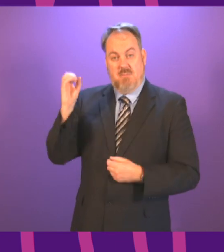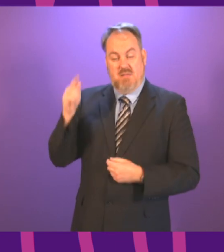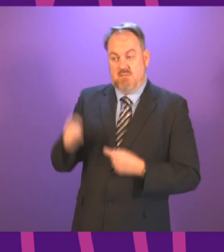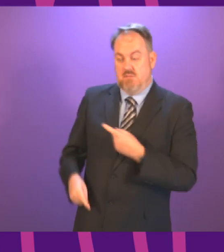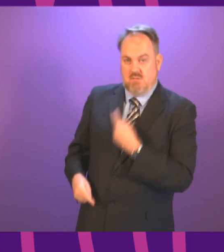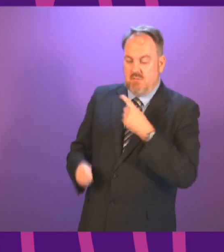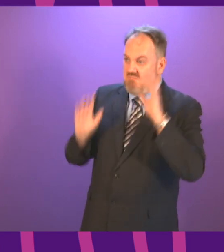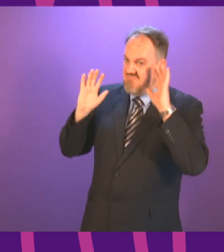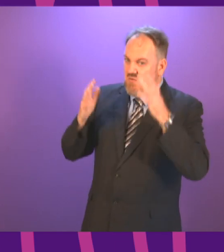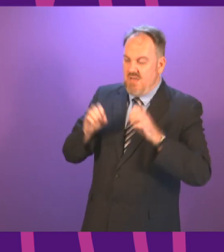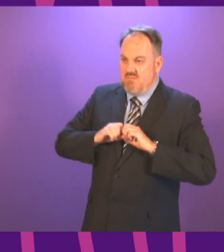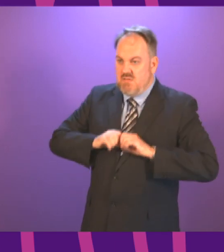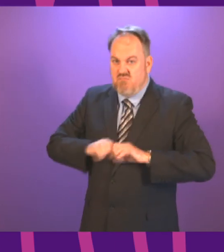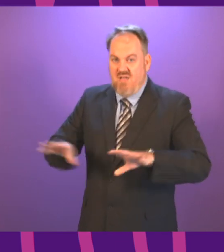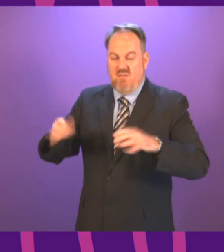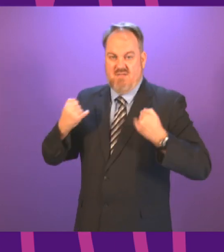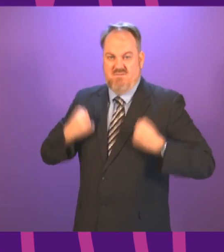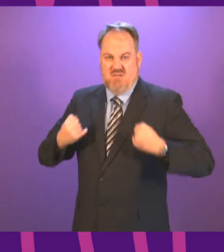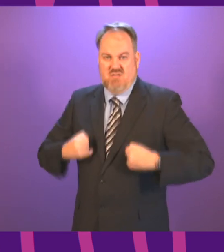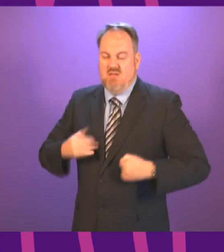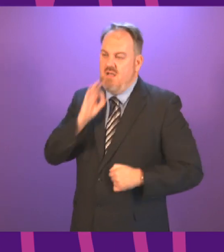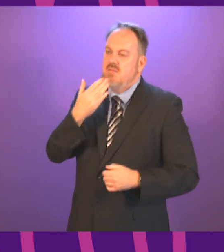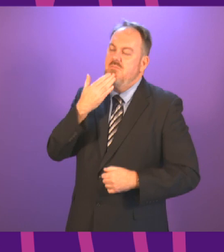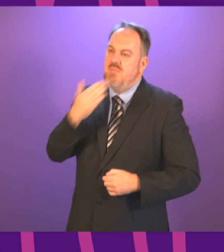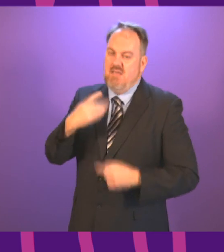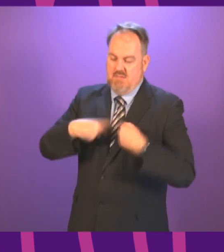high risk of spreading the infection and asked for regular testing of Scottish Ambulance